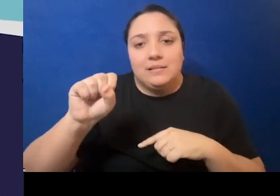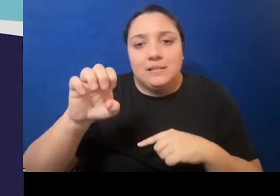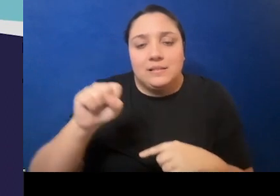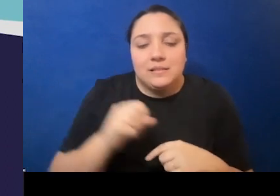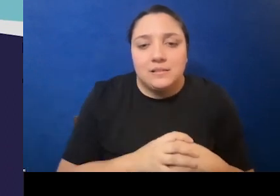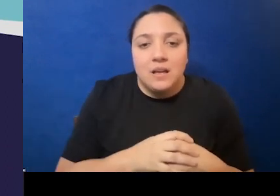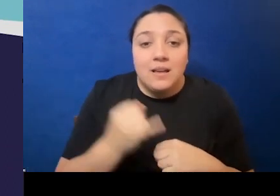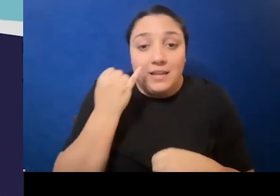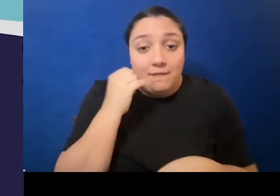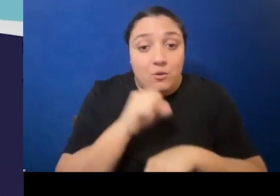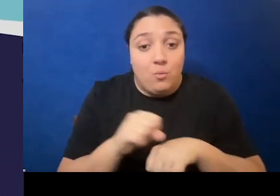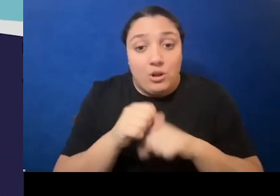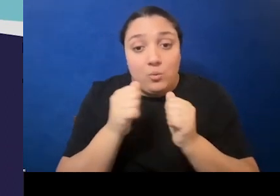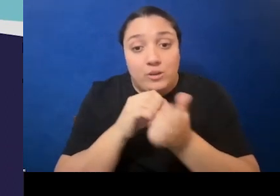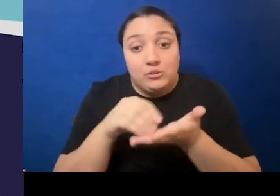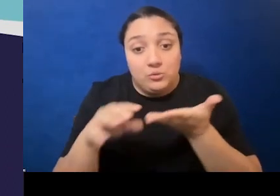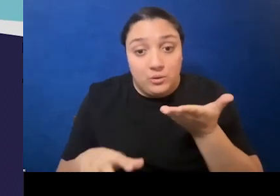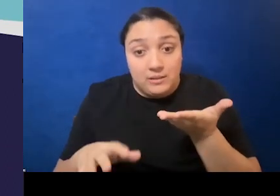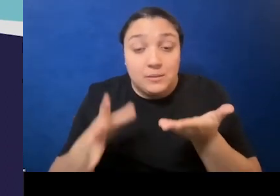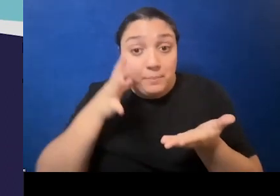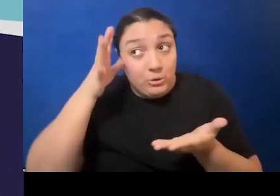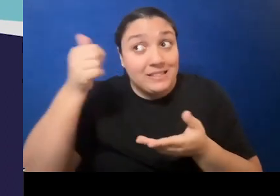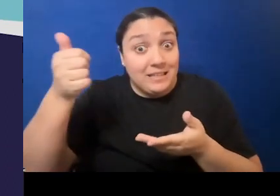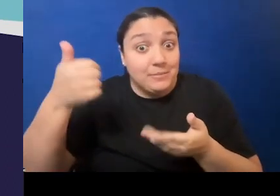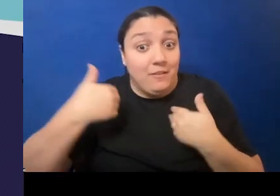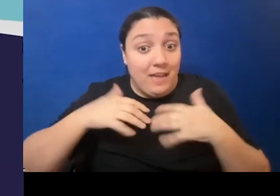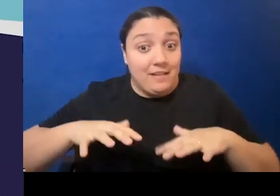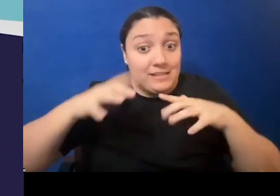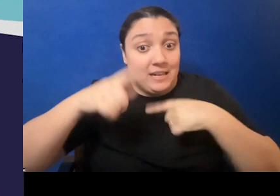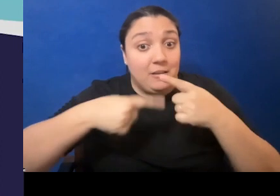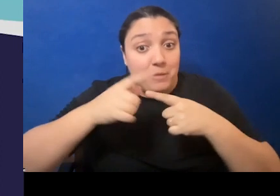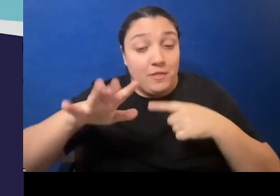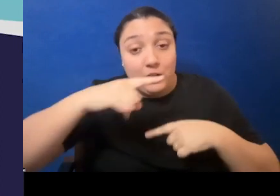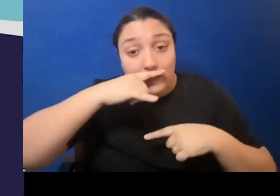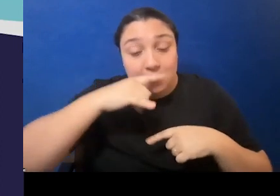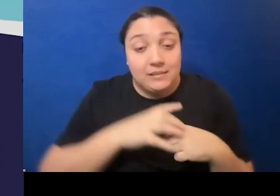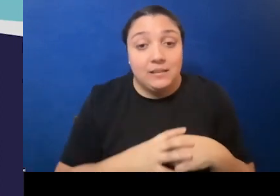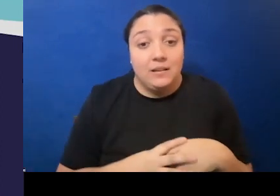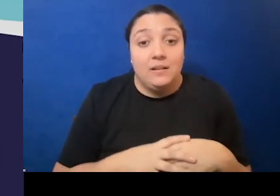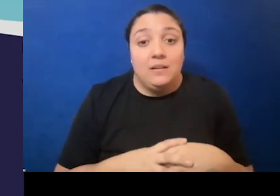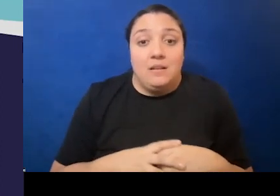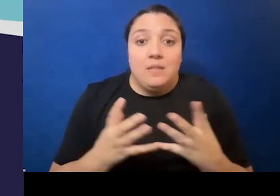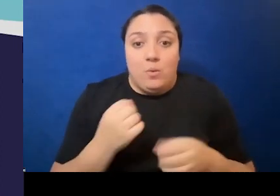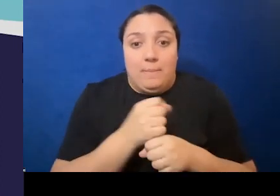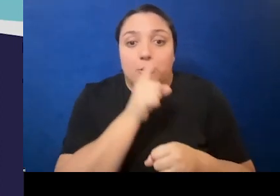DIFFERENT LENSES. PARENTS WORKING WITH A STUDENT WITH ANXIETY HAVE THEMSELVES